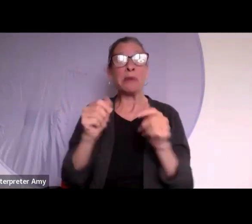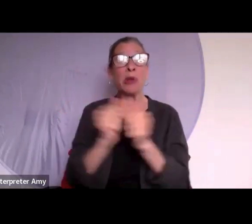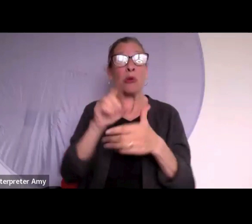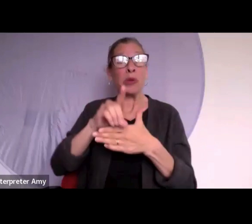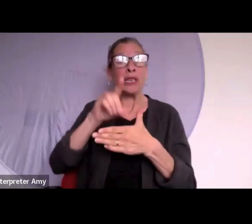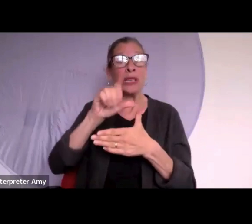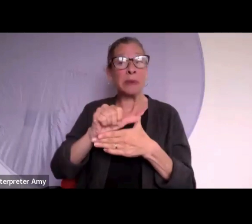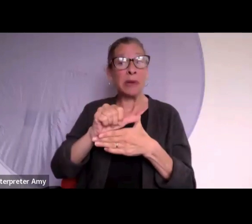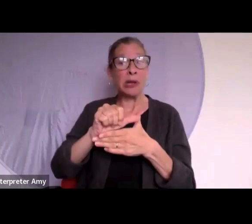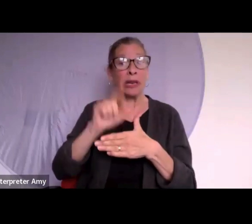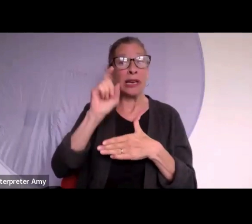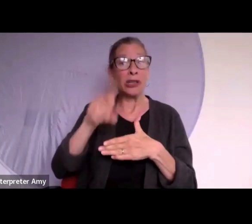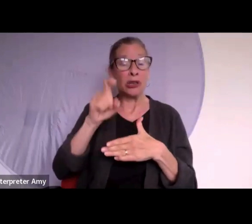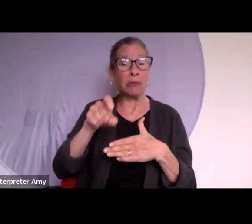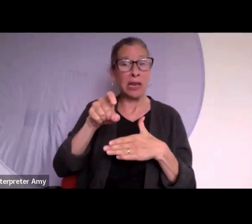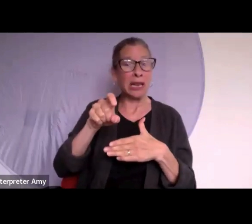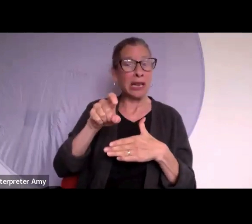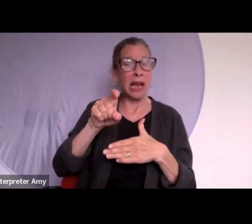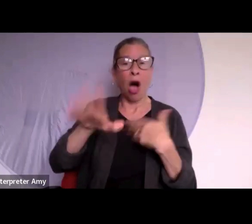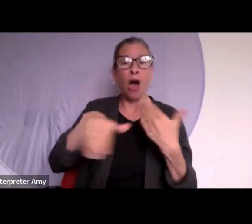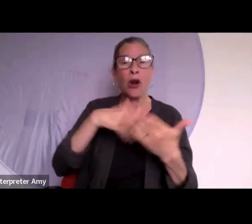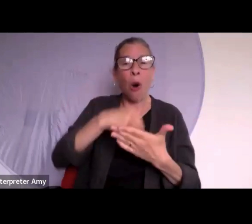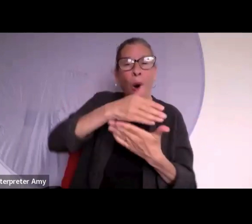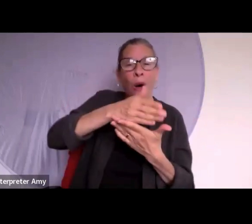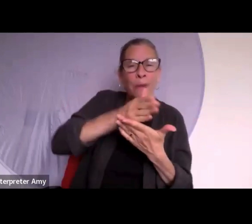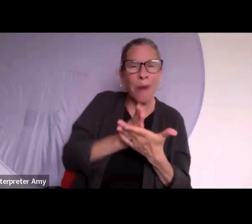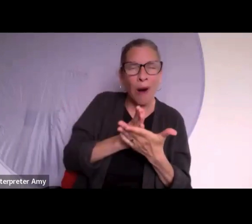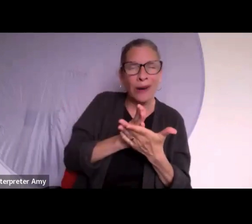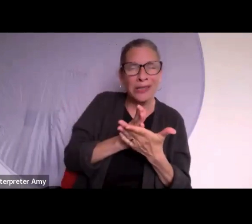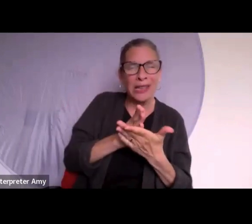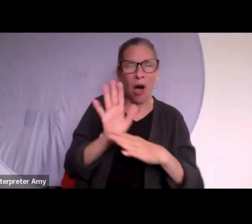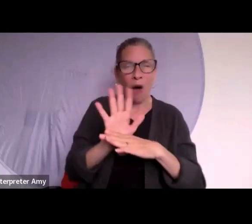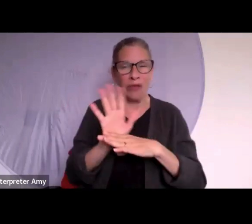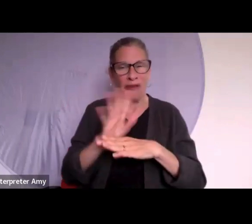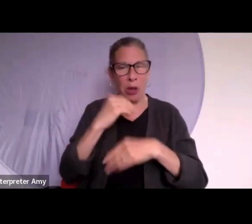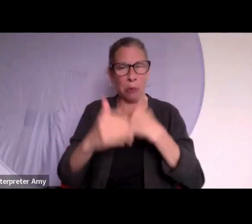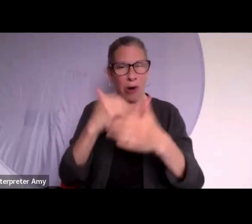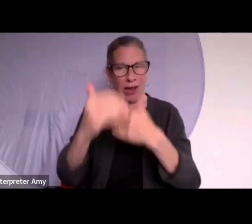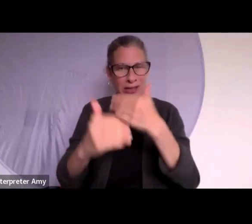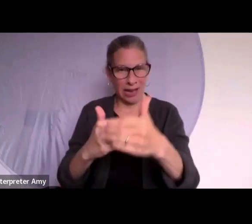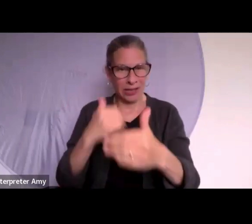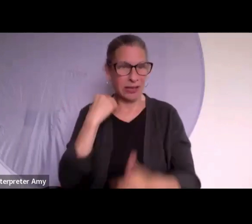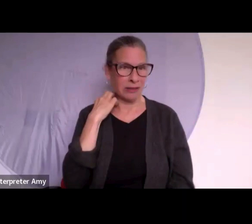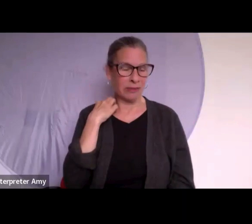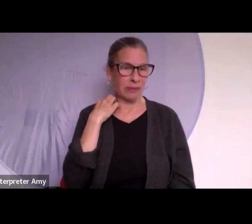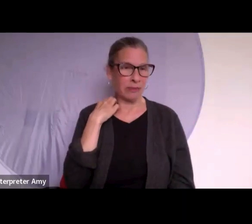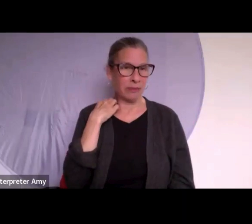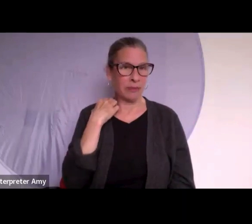every side of the of the filmmaking process. Some types